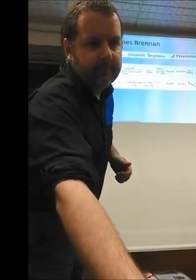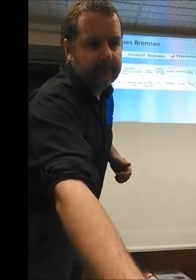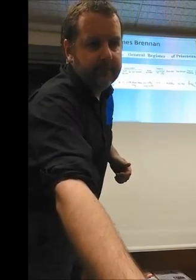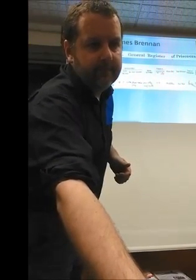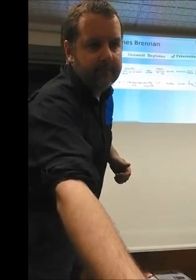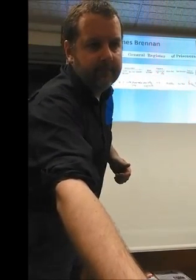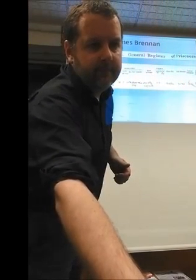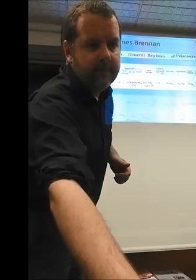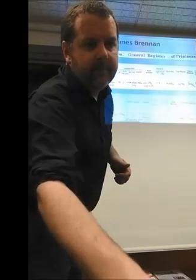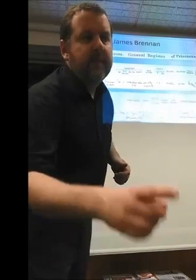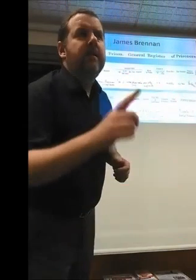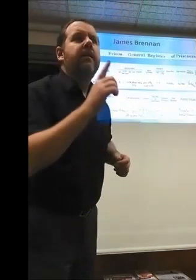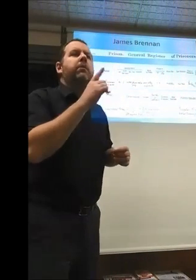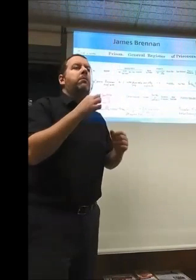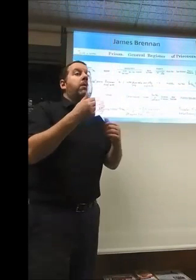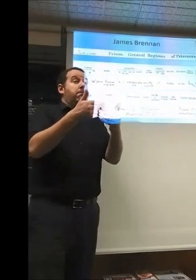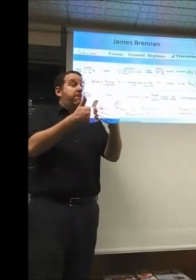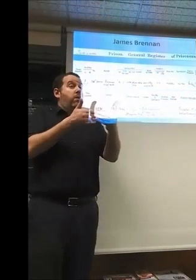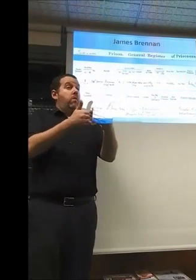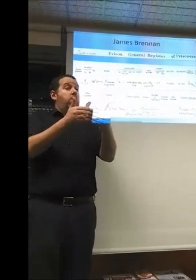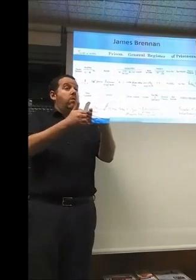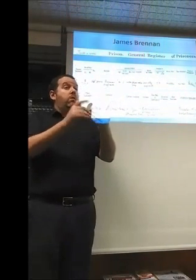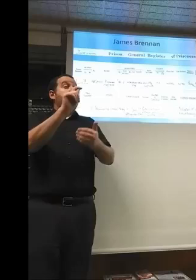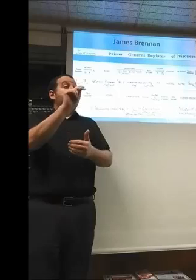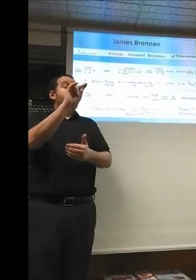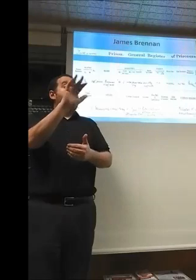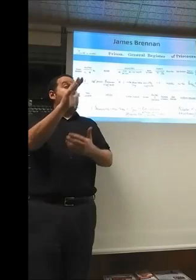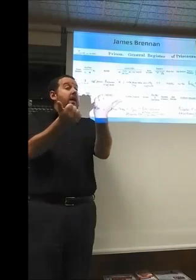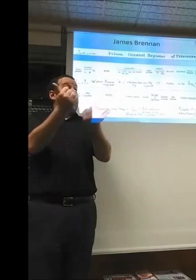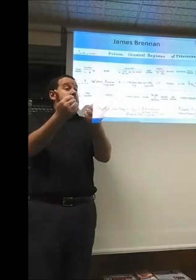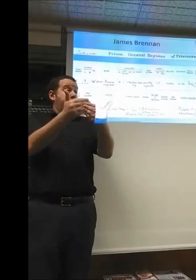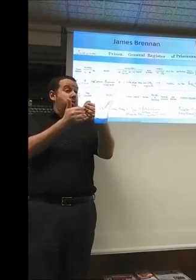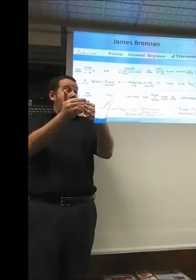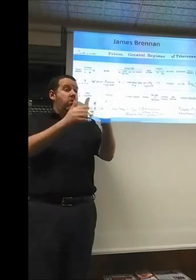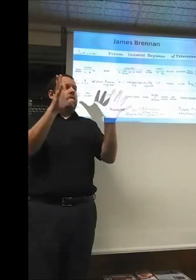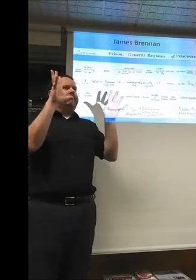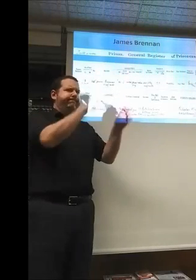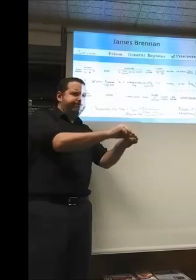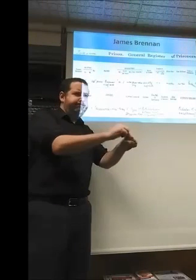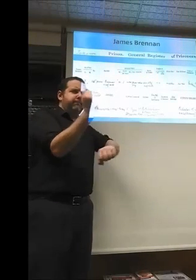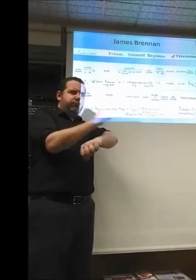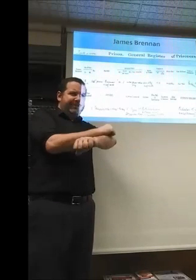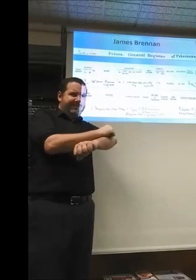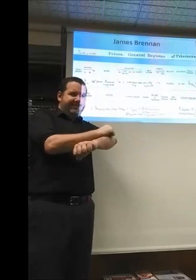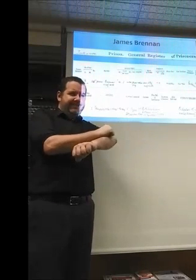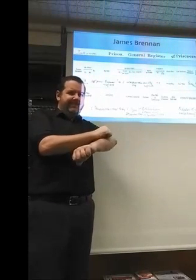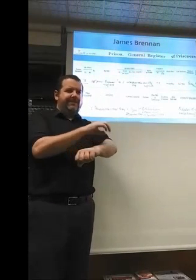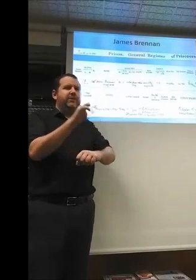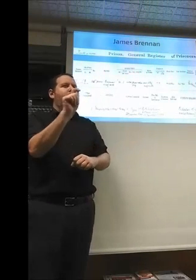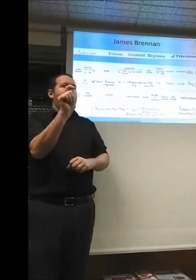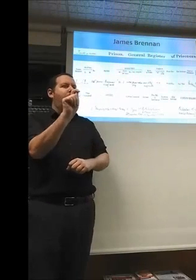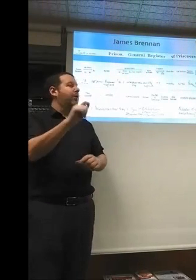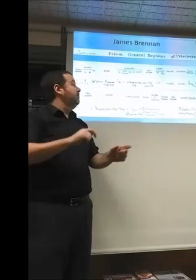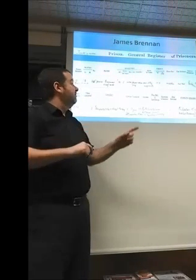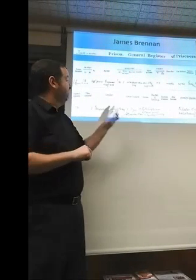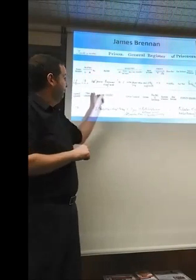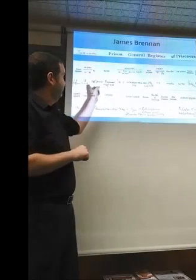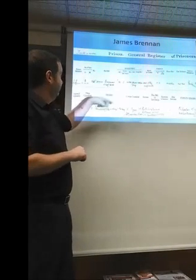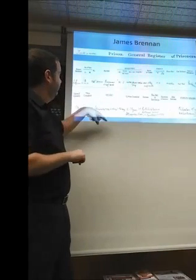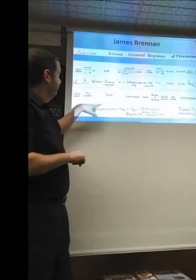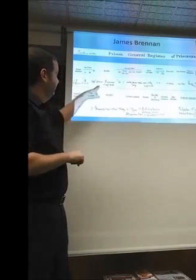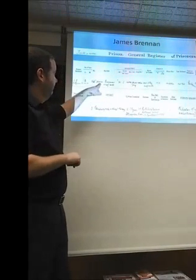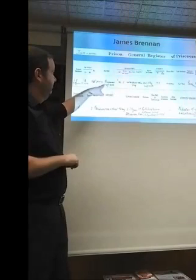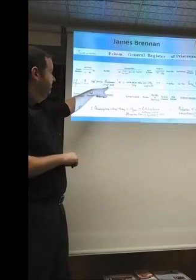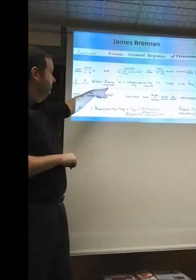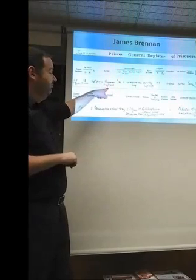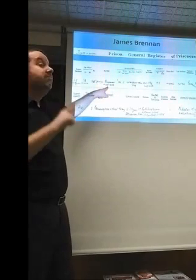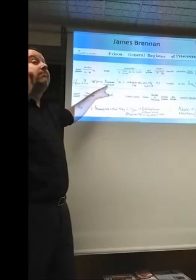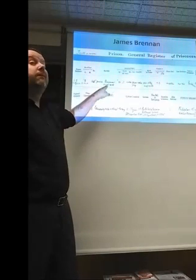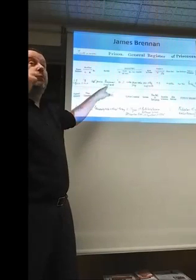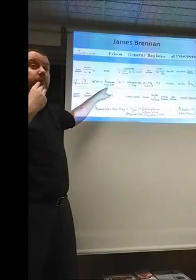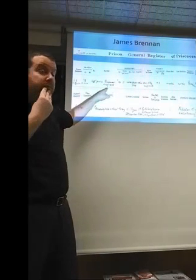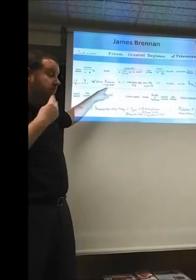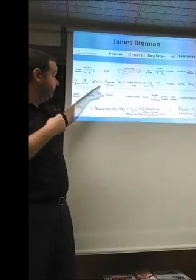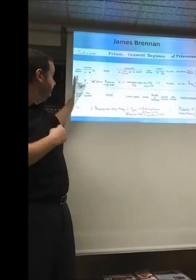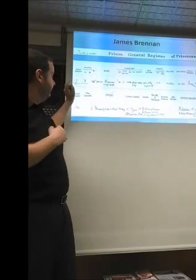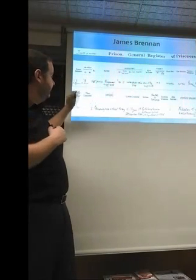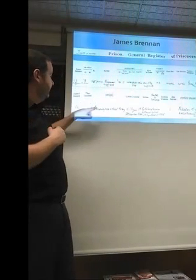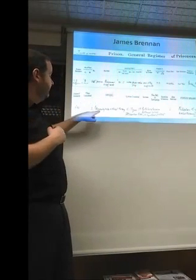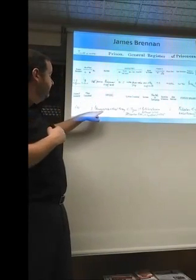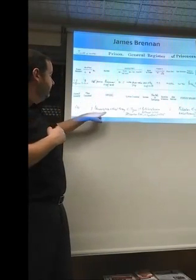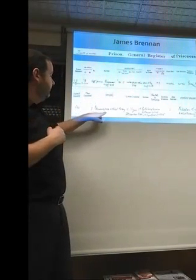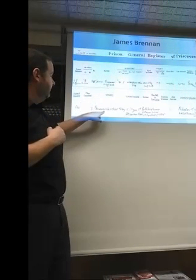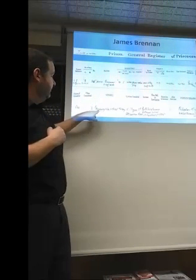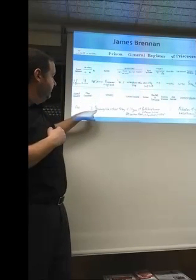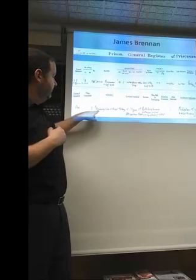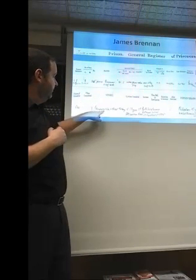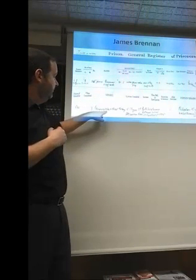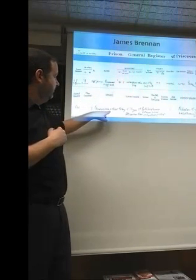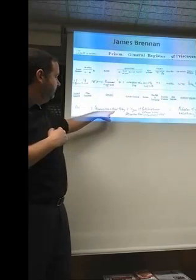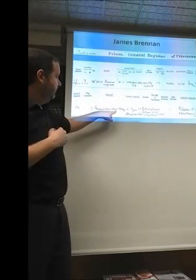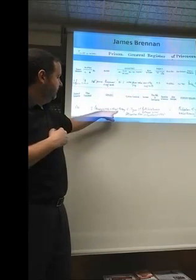man Joseph Morris, they had the same age and similar cases so I saw it here there was an